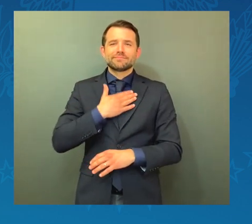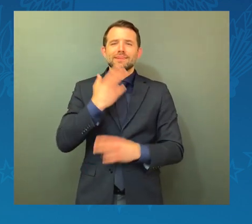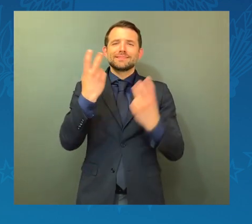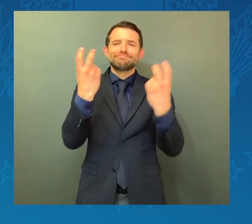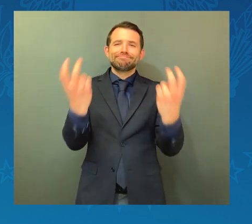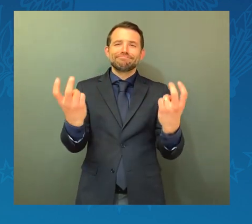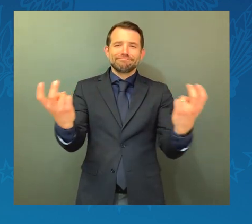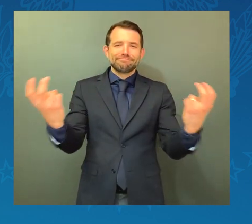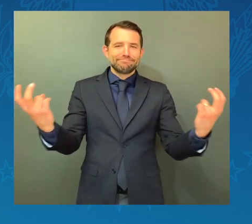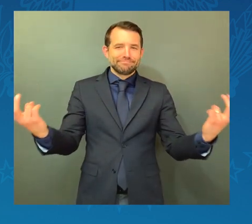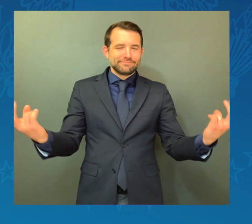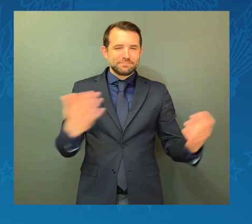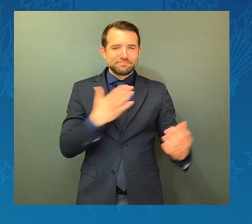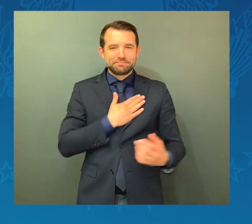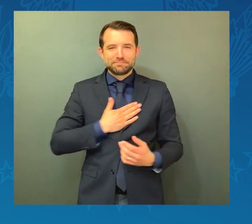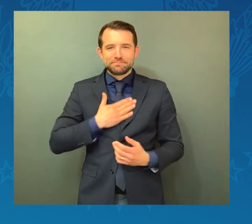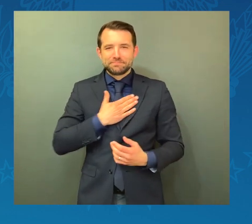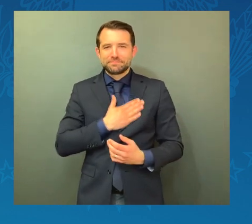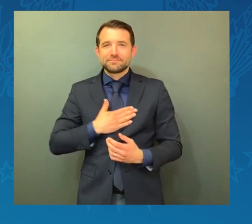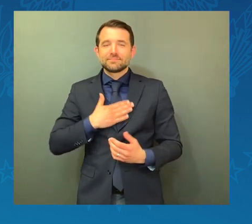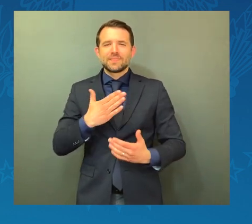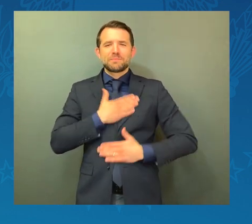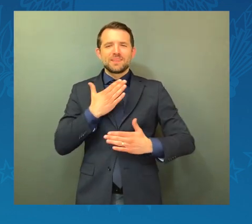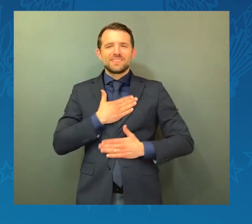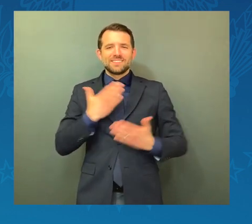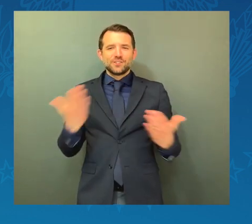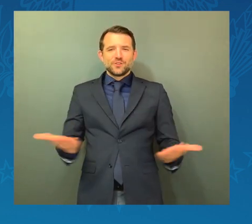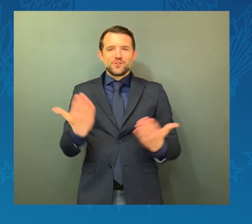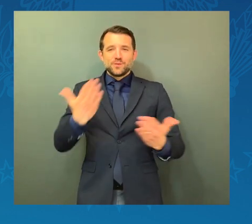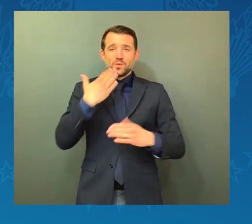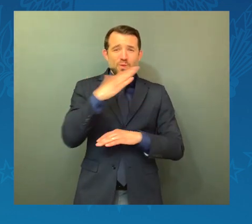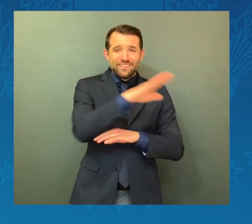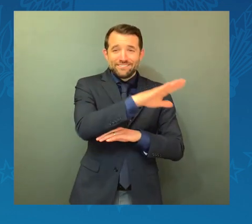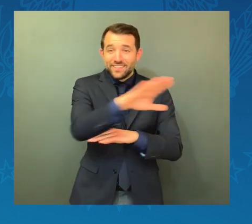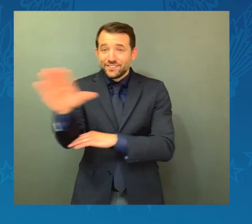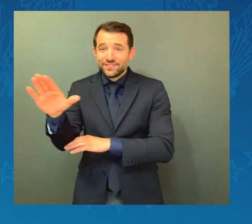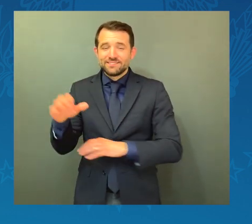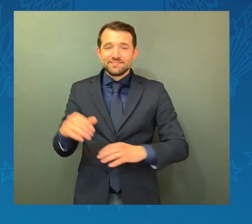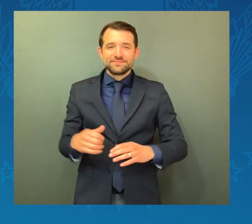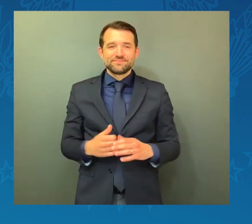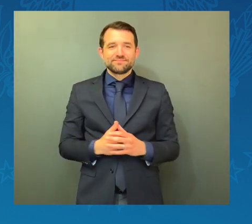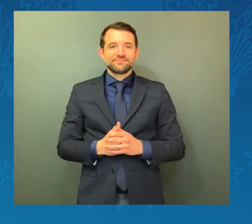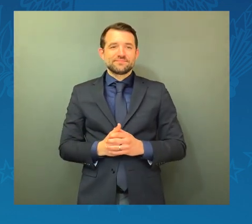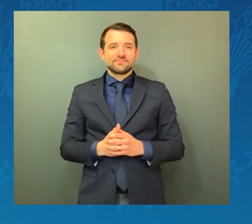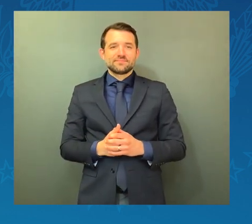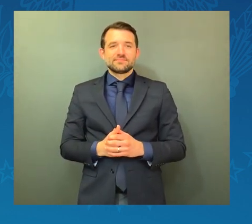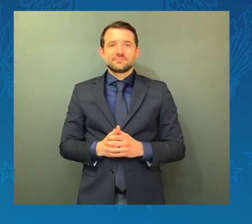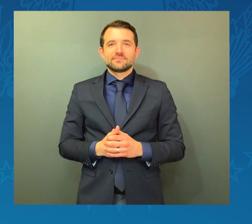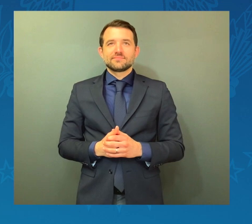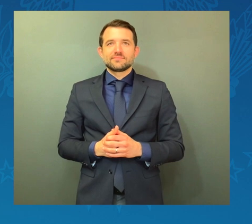Good afternoon. Good afternoon. Ms. Joyce, I want to thank you for that introduction.